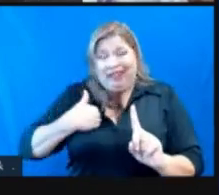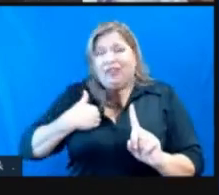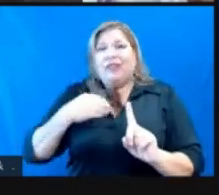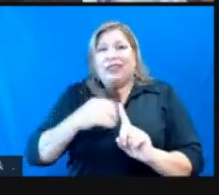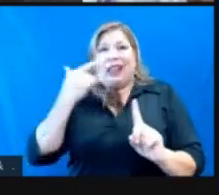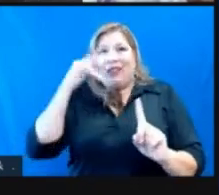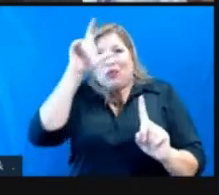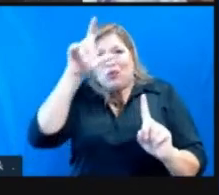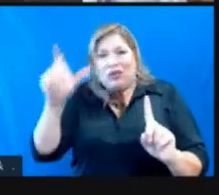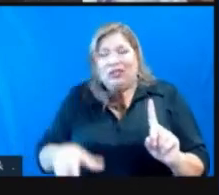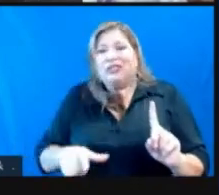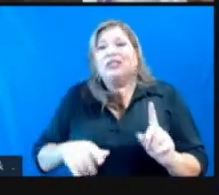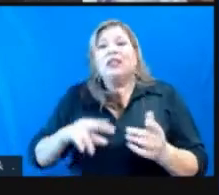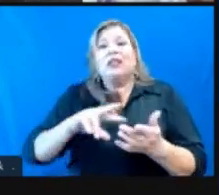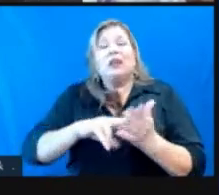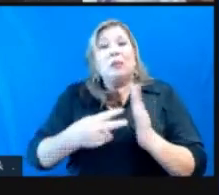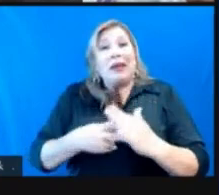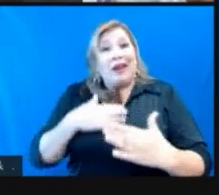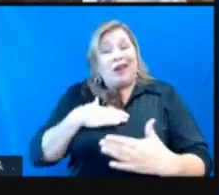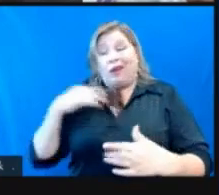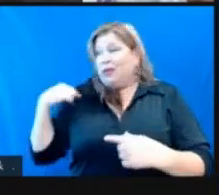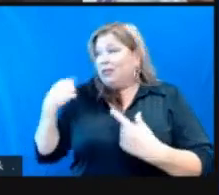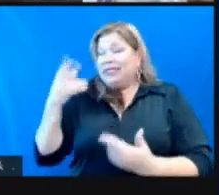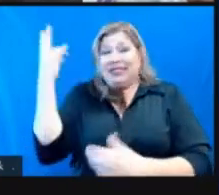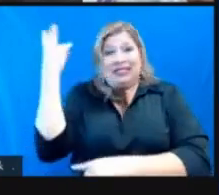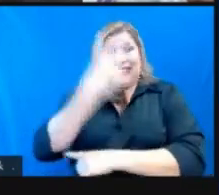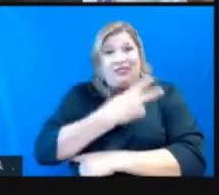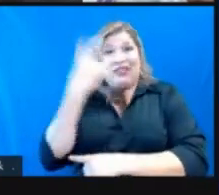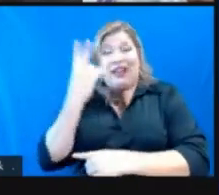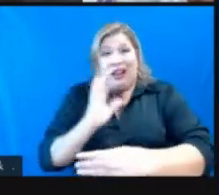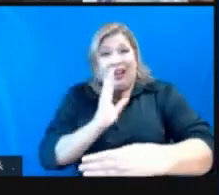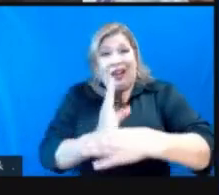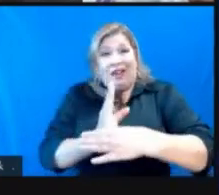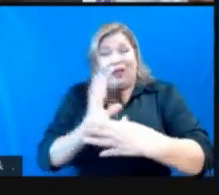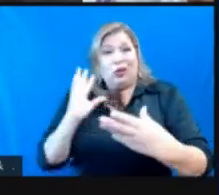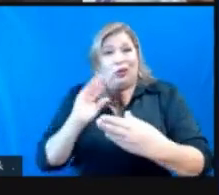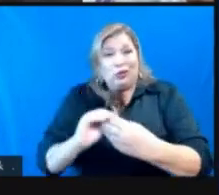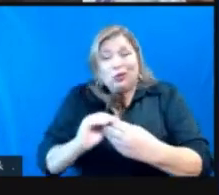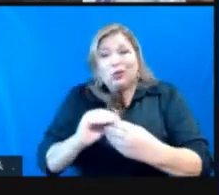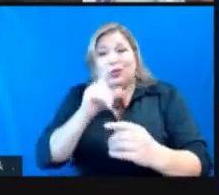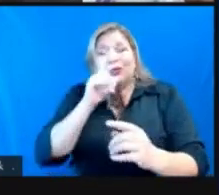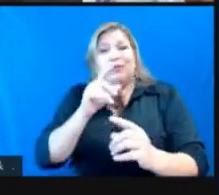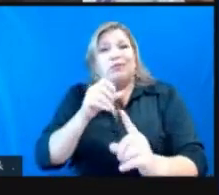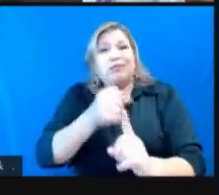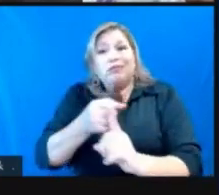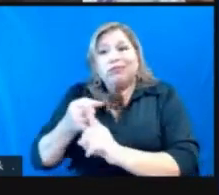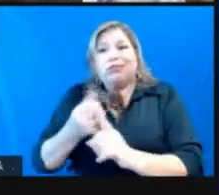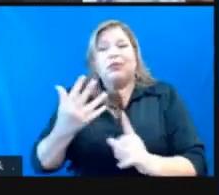moving our seven day average to 9665. This is in the face of frankly, what is